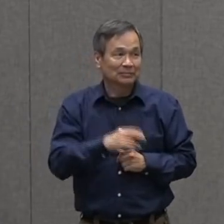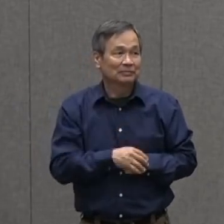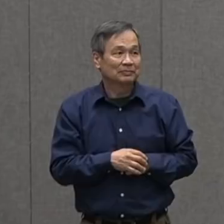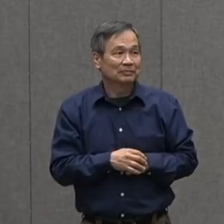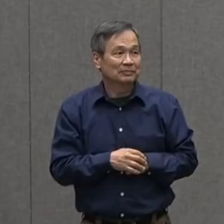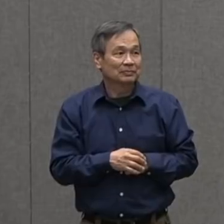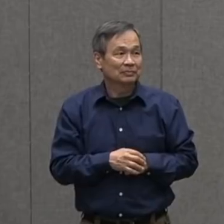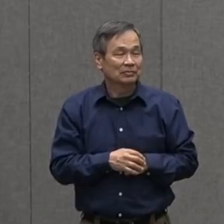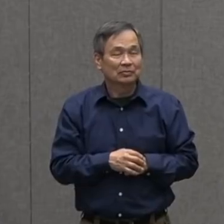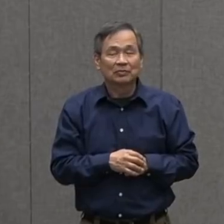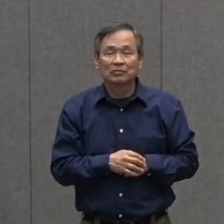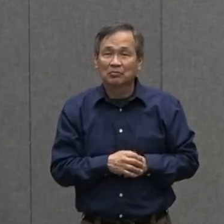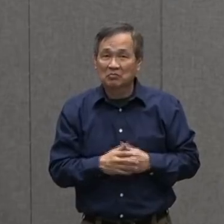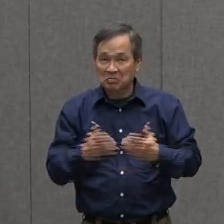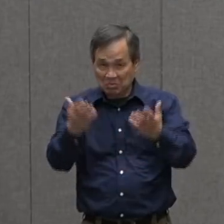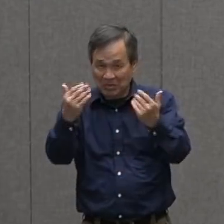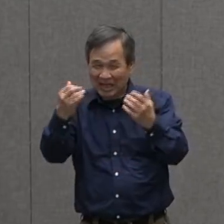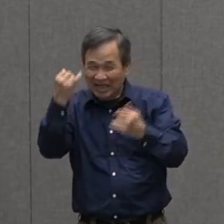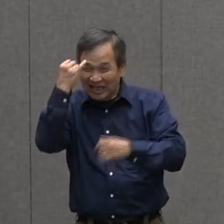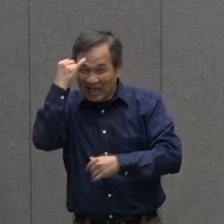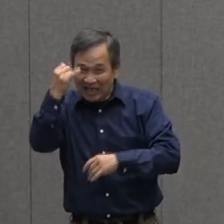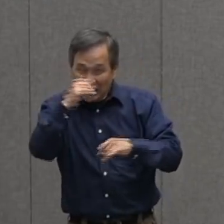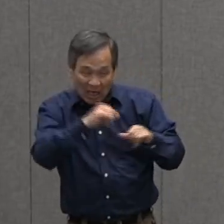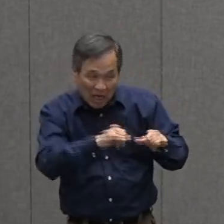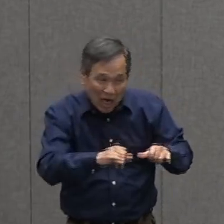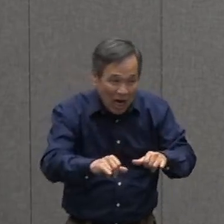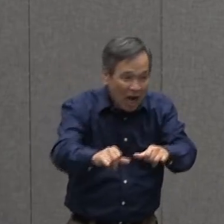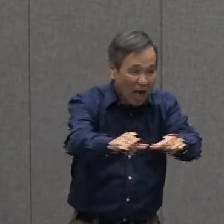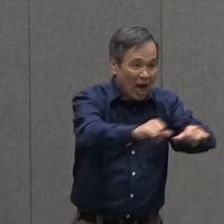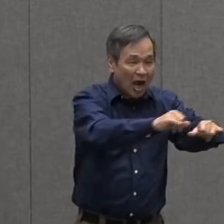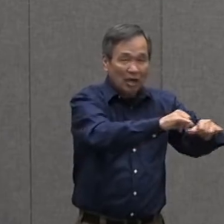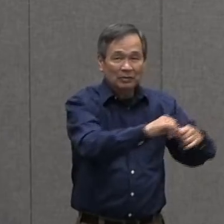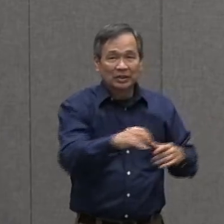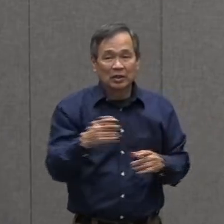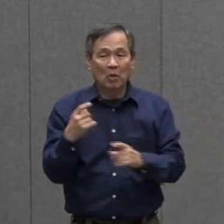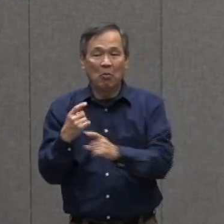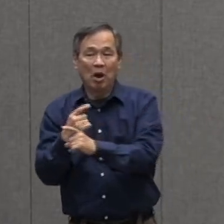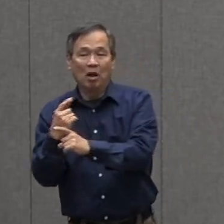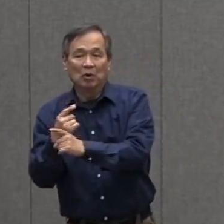Are you guys getting the idea? If you are, give yourselves a pat on the back. You're doing so great.